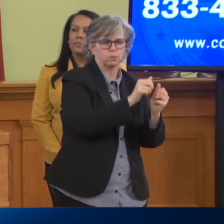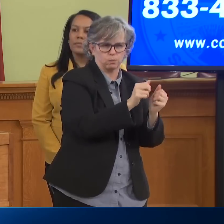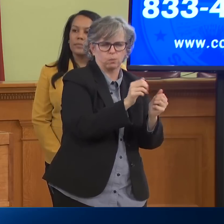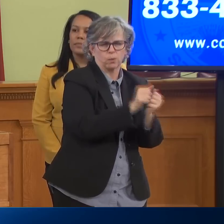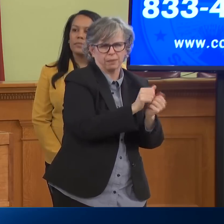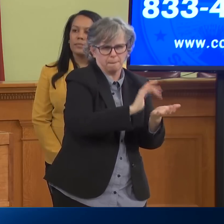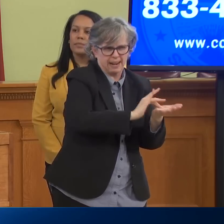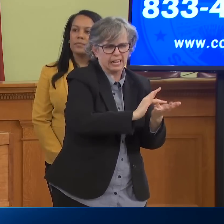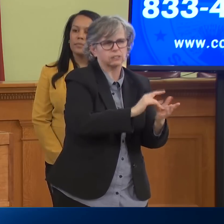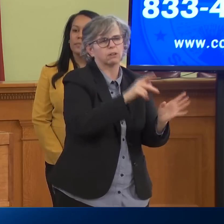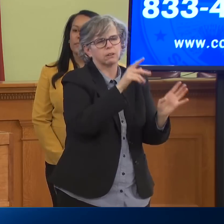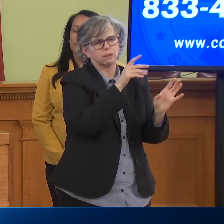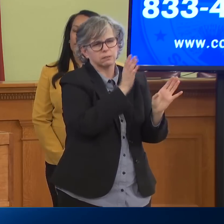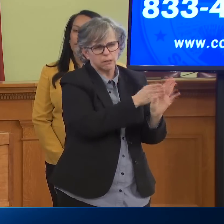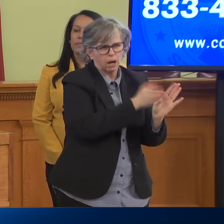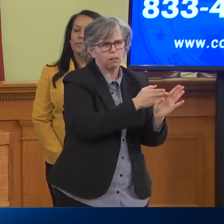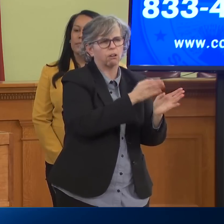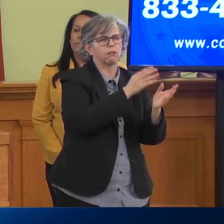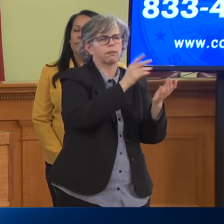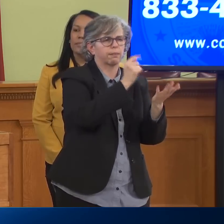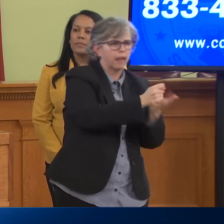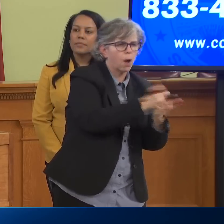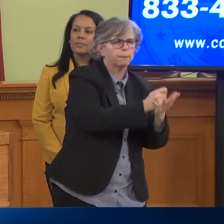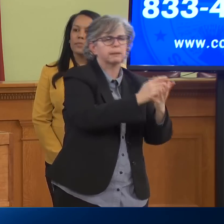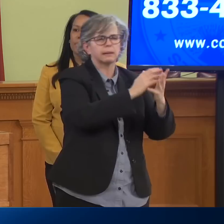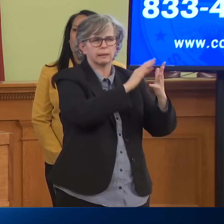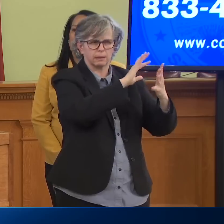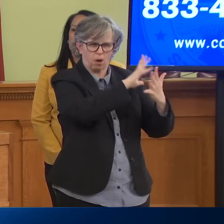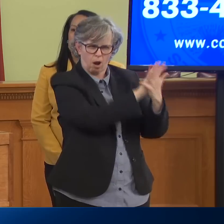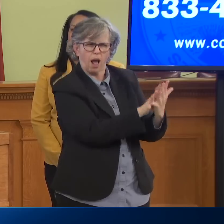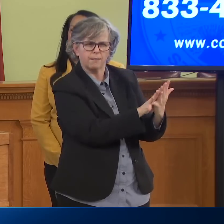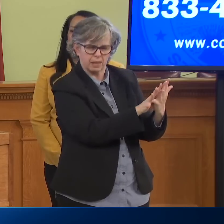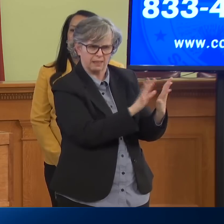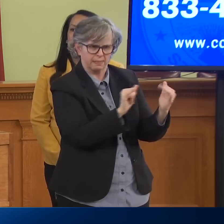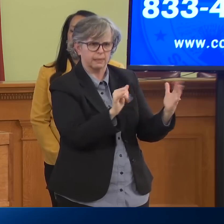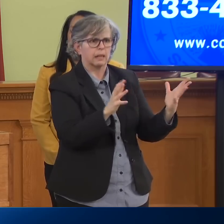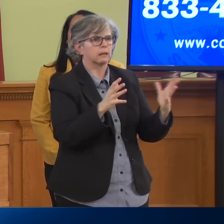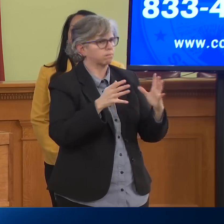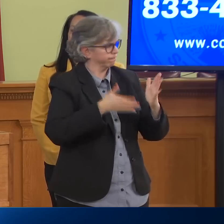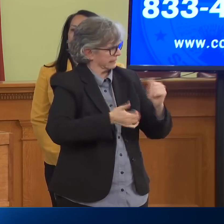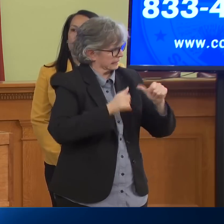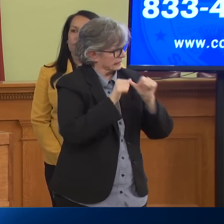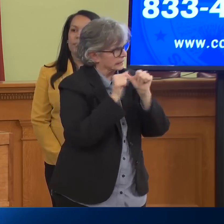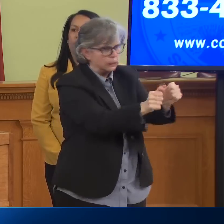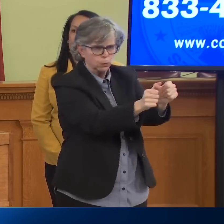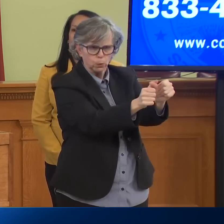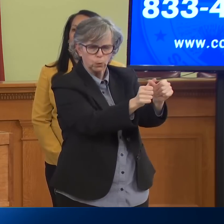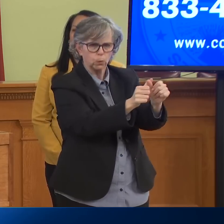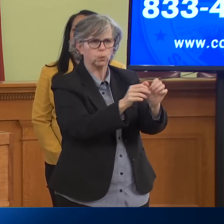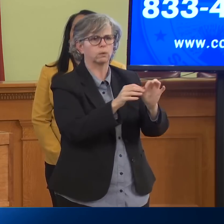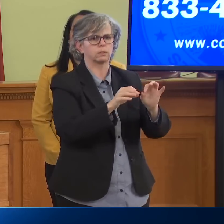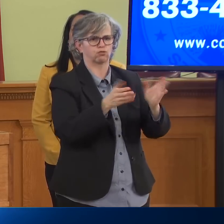THE ORGANIZATIONS THAT I'M TALKING ABOUT OFFER IMPORTANT ADDICTION TREATMENT WHICH INVOLVES MEDICATION, PSYCHOLOGICAL THERAPY, AND